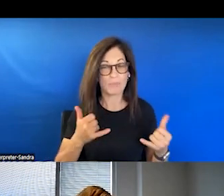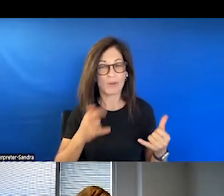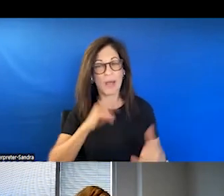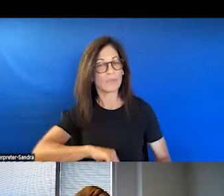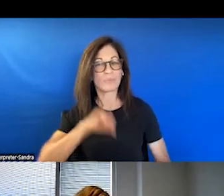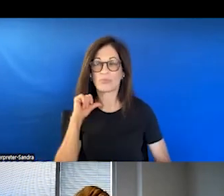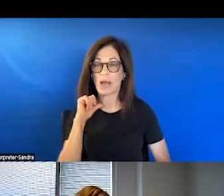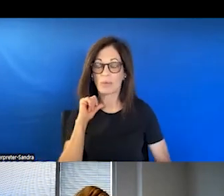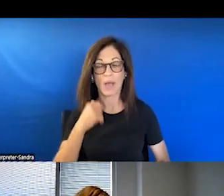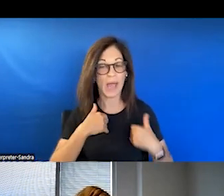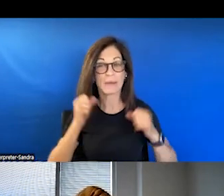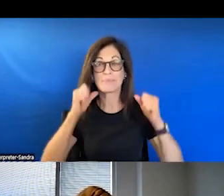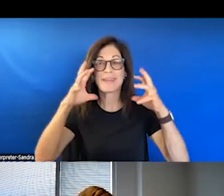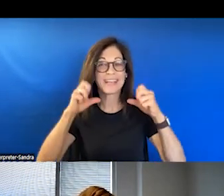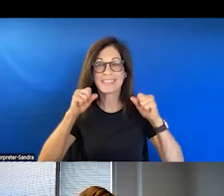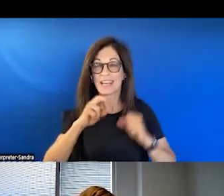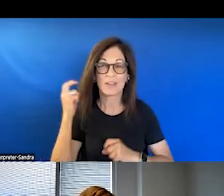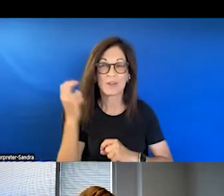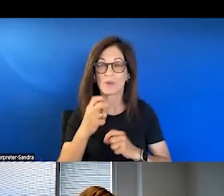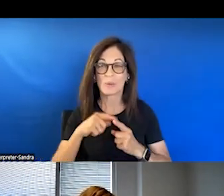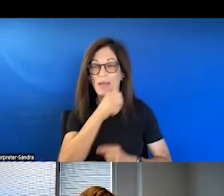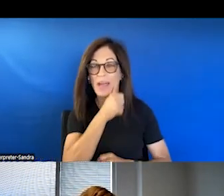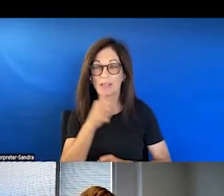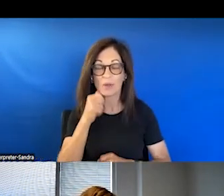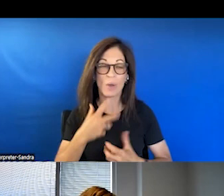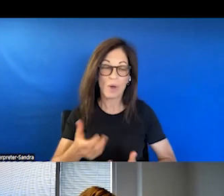HAD THIS AMAZING TRIP TO ARIZONA. WHICH I WENT, WANT TO THANK, RI STAFF. WE CAME